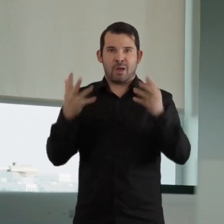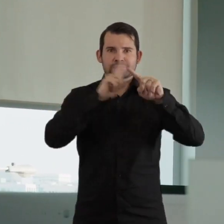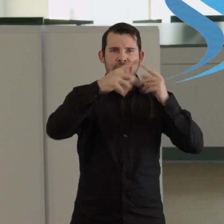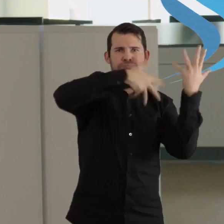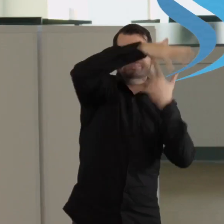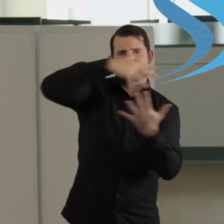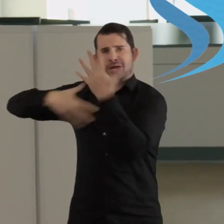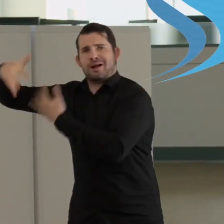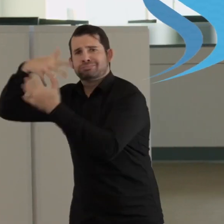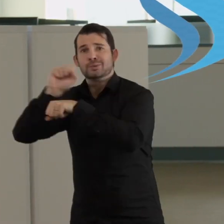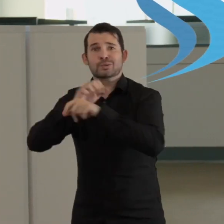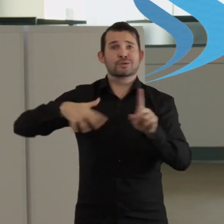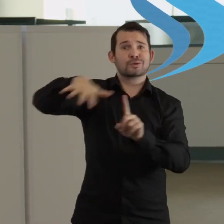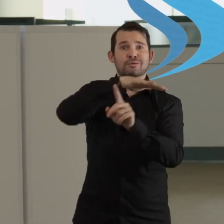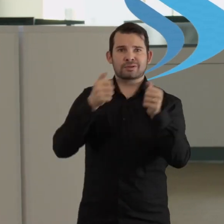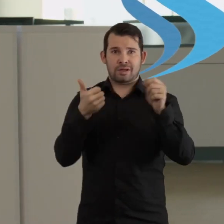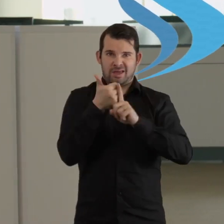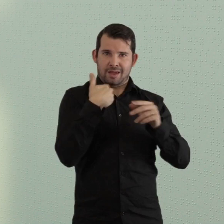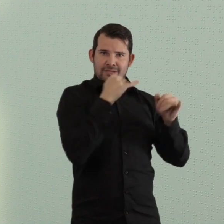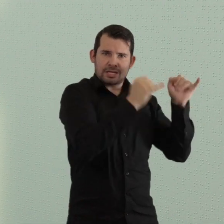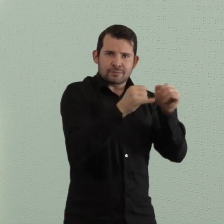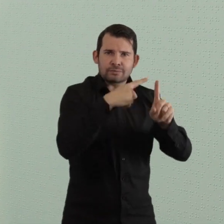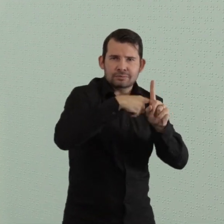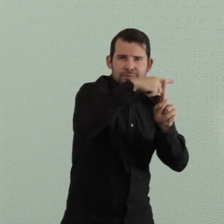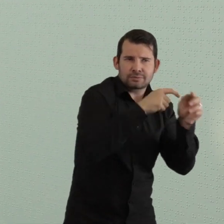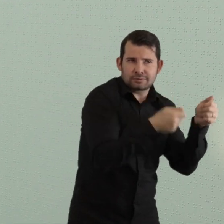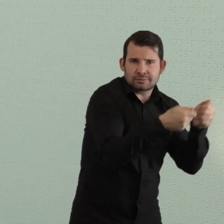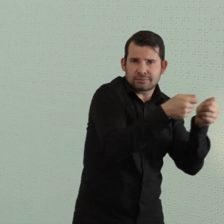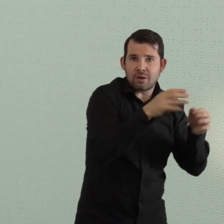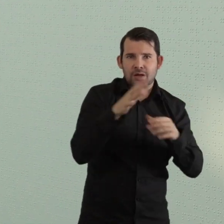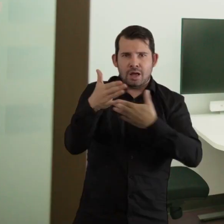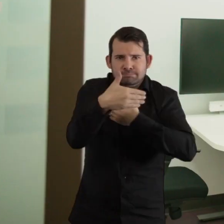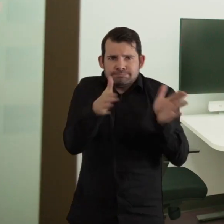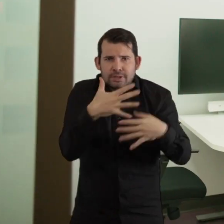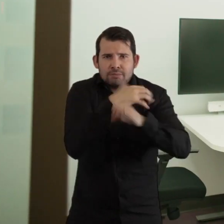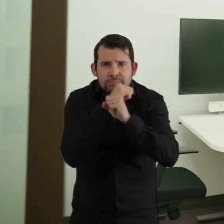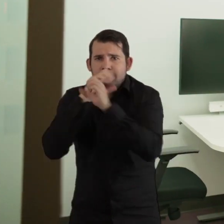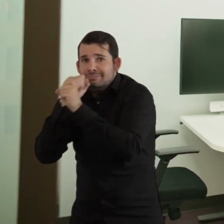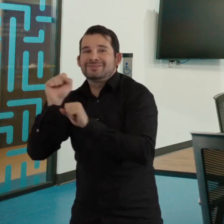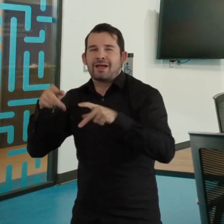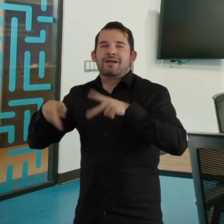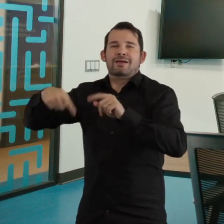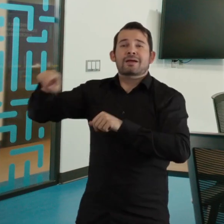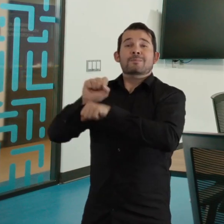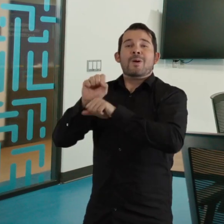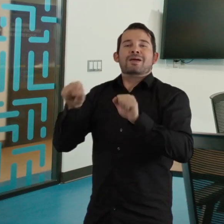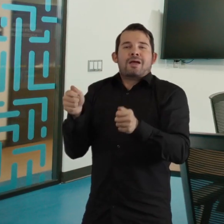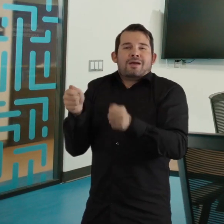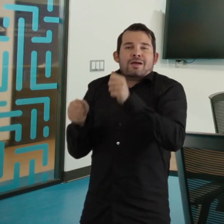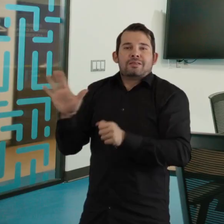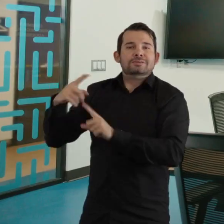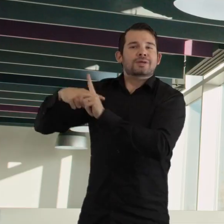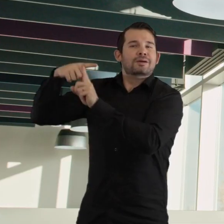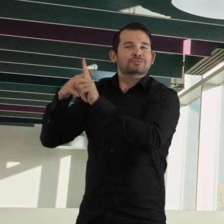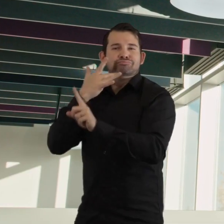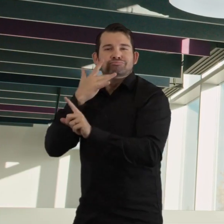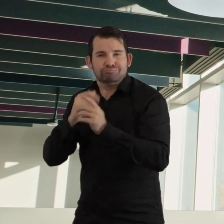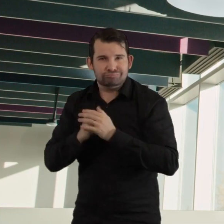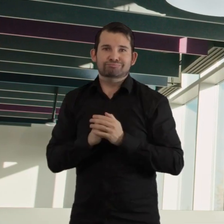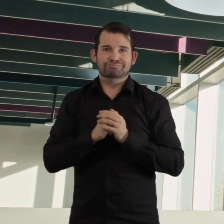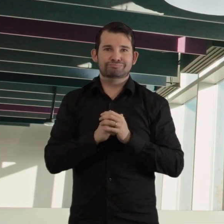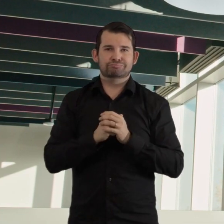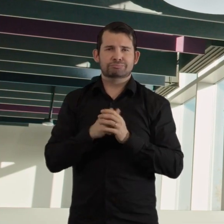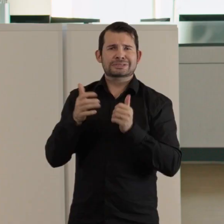Multi ventilation zones in a workplace together with individual thermostats for enclosed offices and meeting rooms, give employees the ability to adjust the temperature.